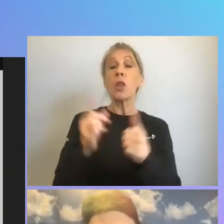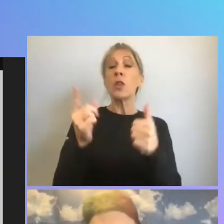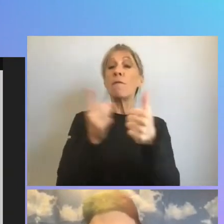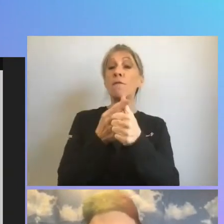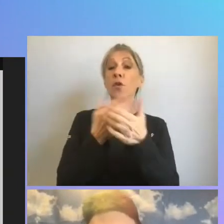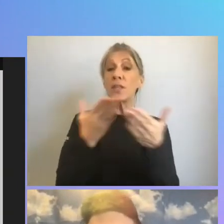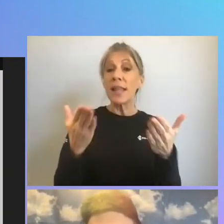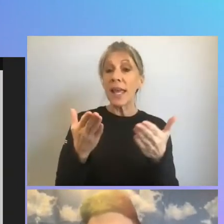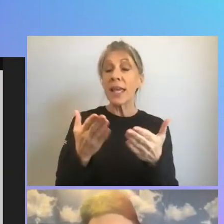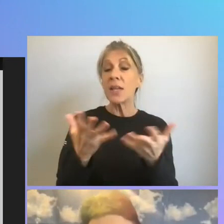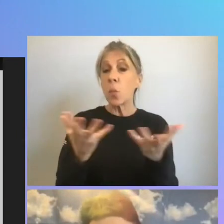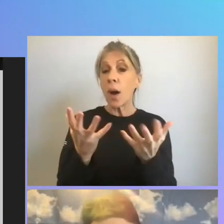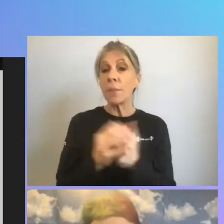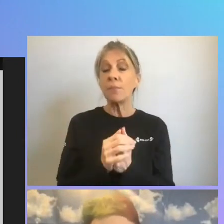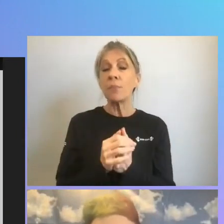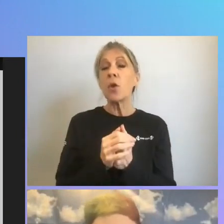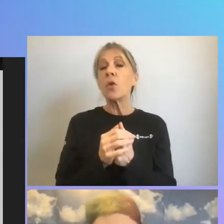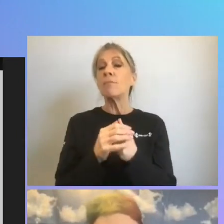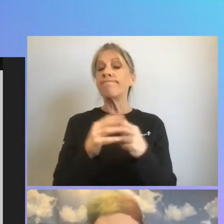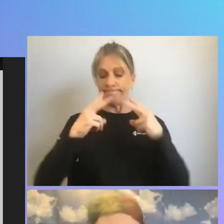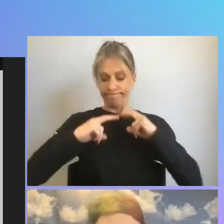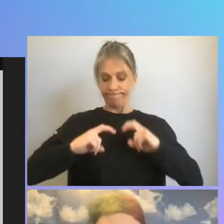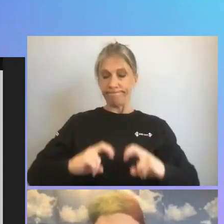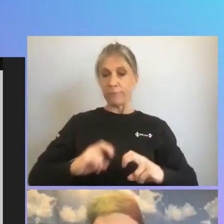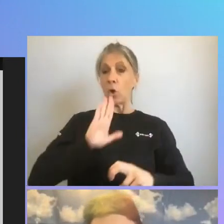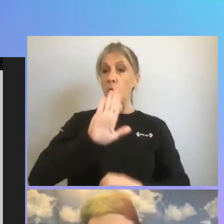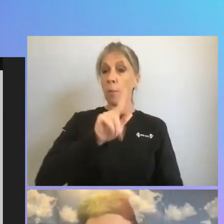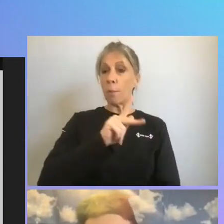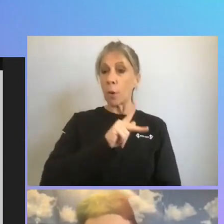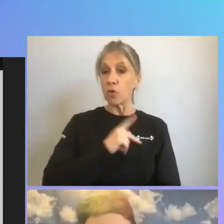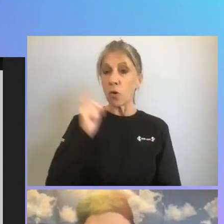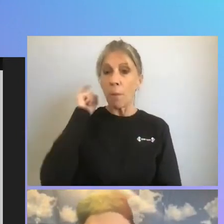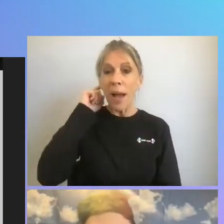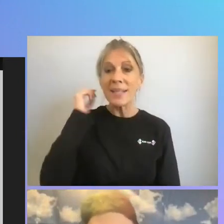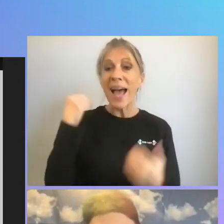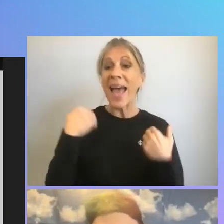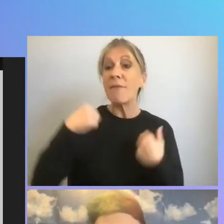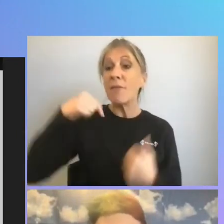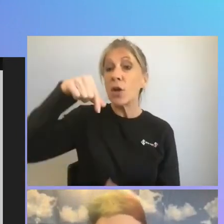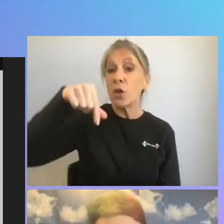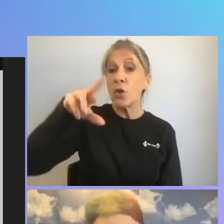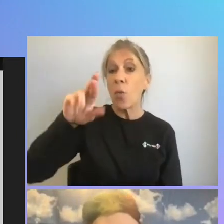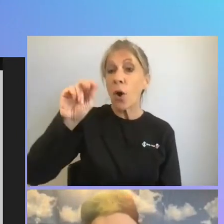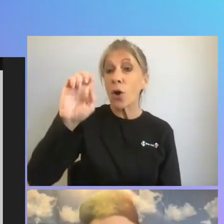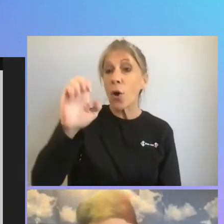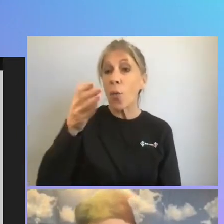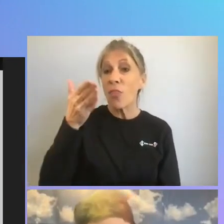that I wanted to talk about was to mitigate your personal bias. I have a QR code here where you